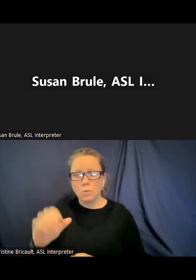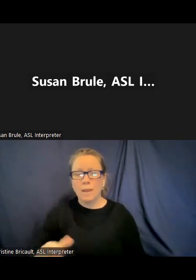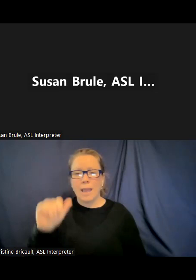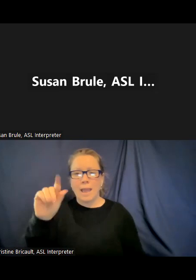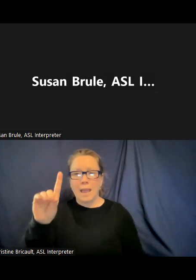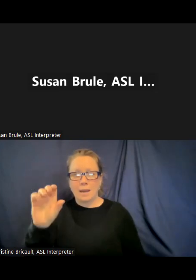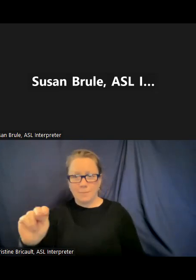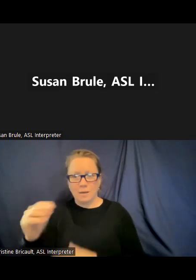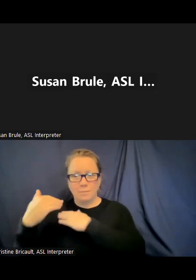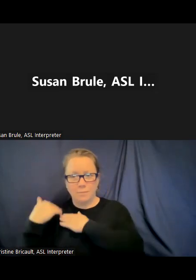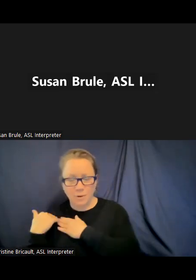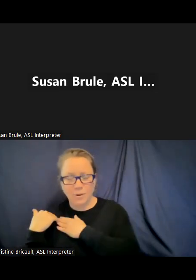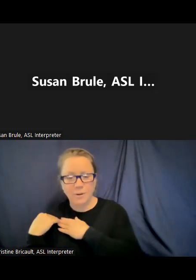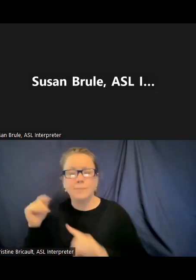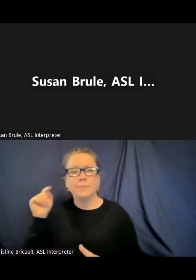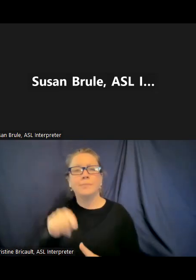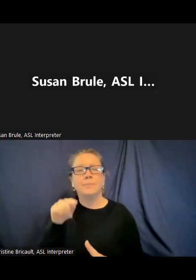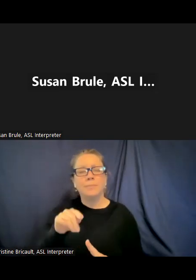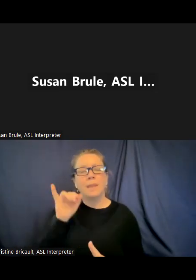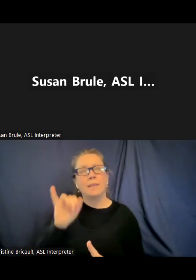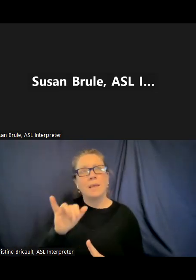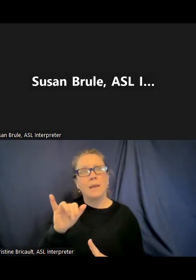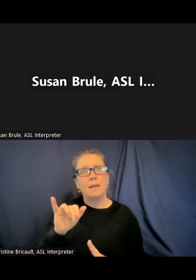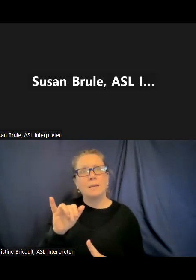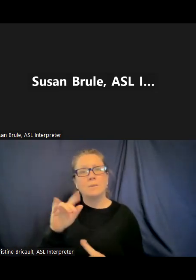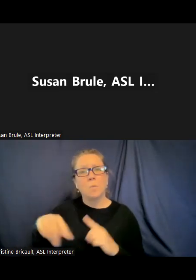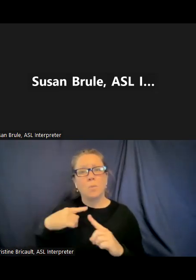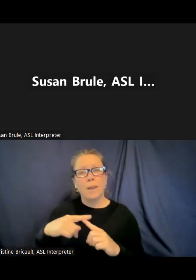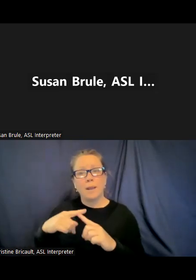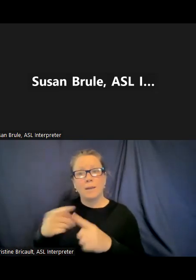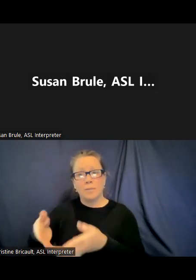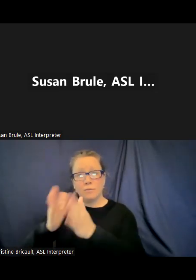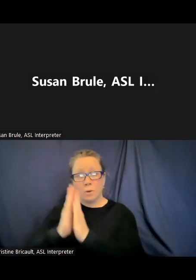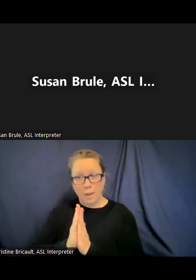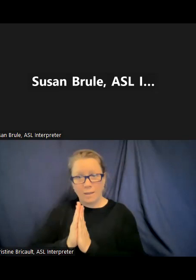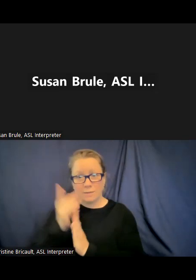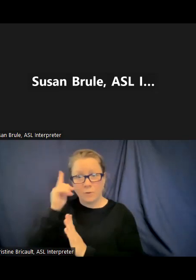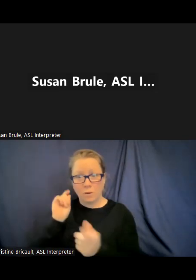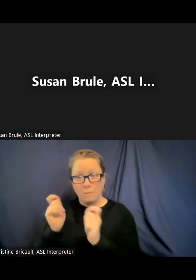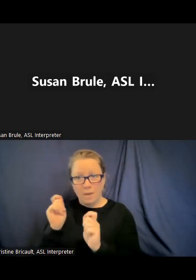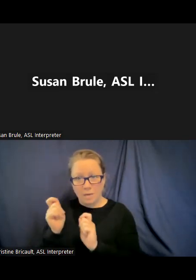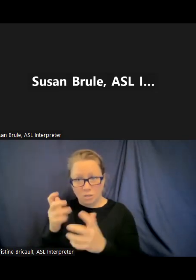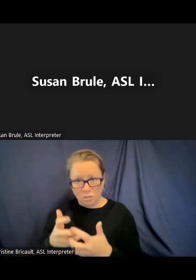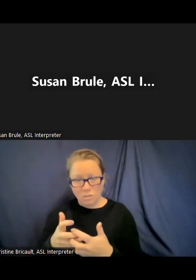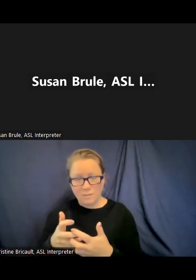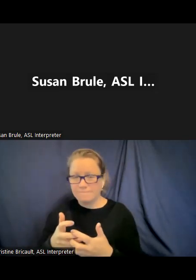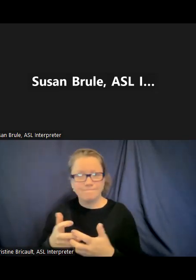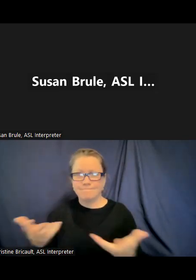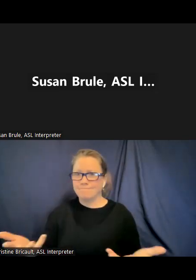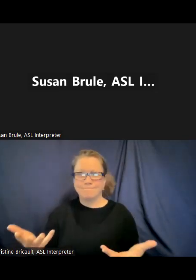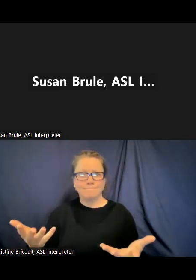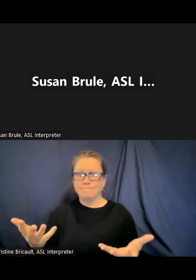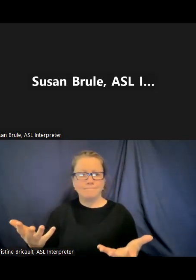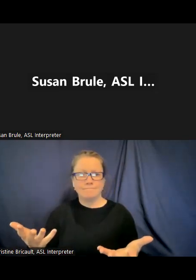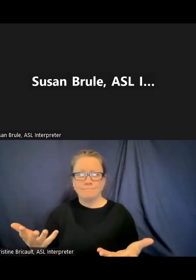to come up where the accommodation requested is just unworkable, or is going to create